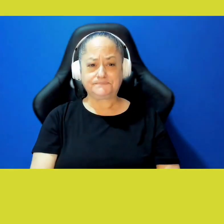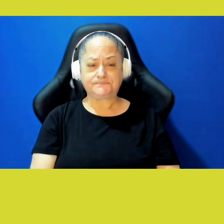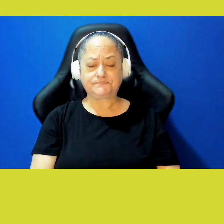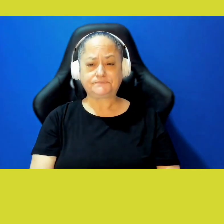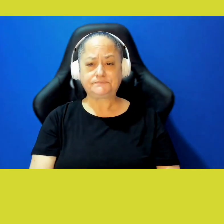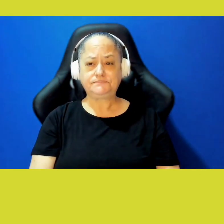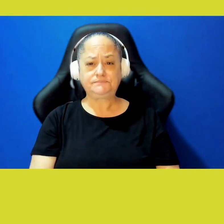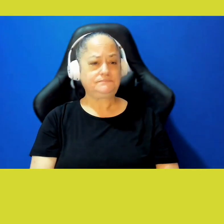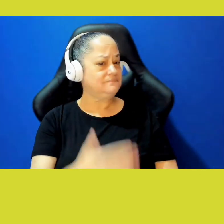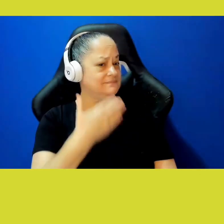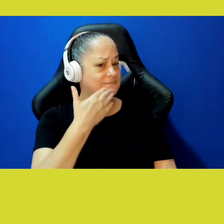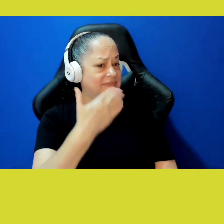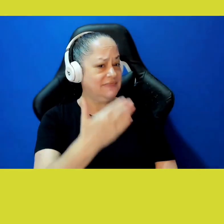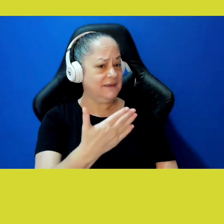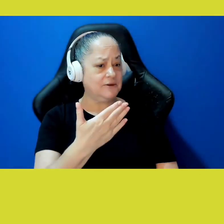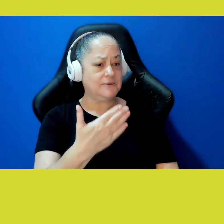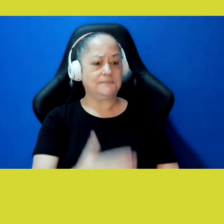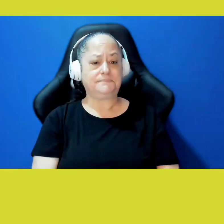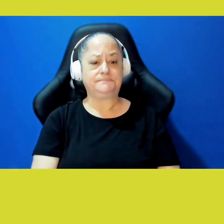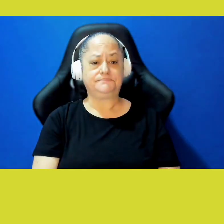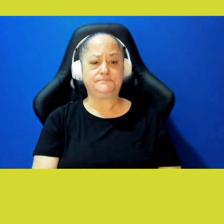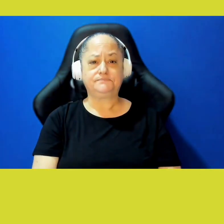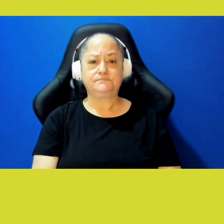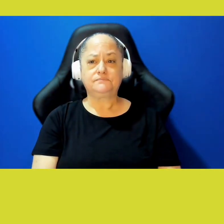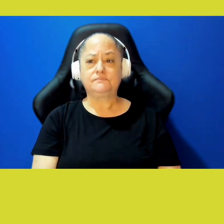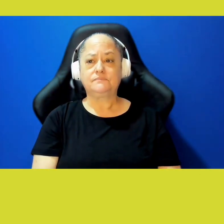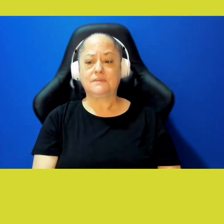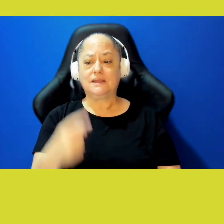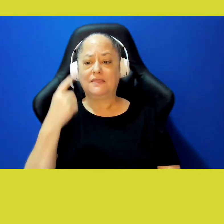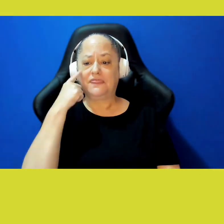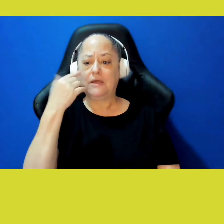you and i think we probably have time for one final